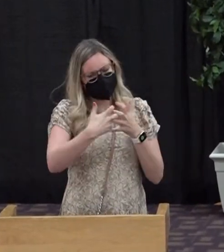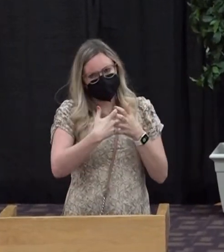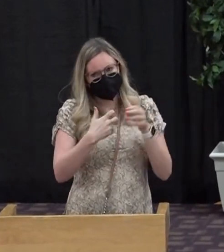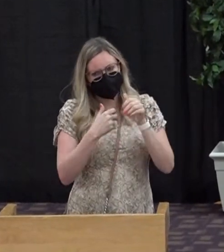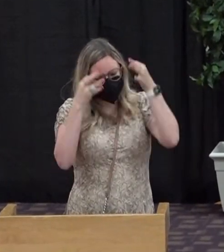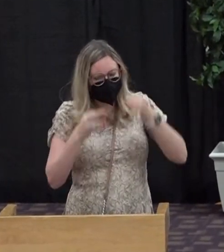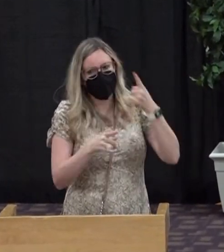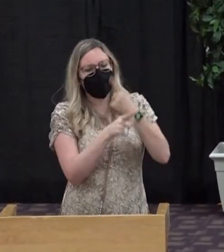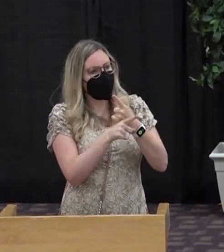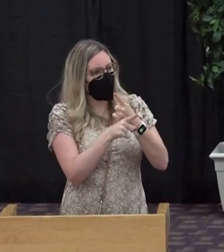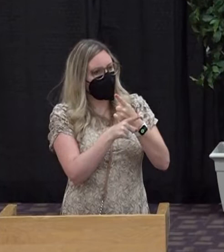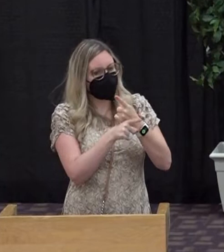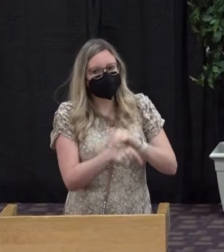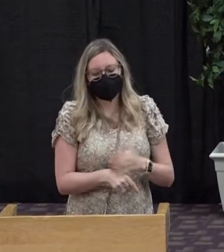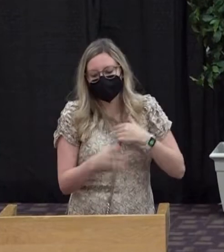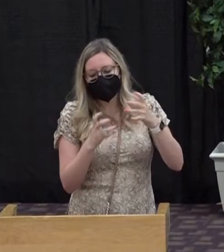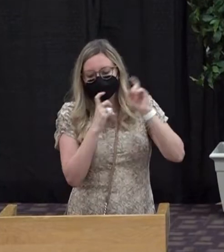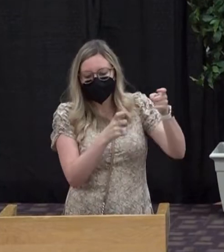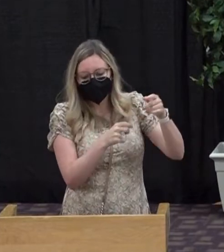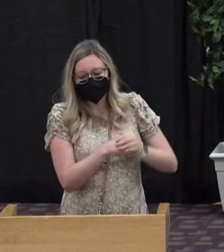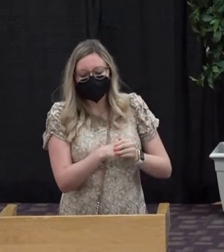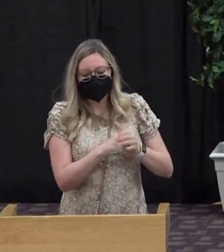no matter what. And follows what is right.